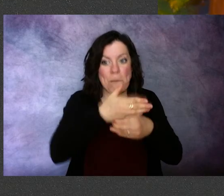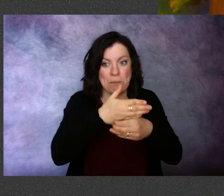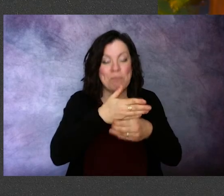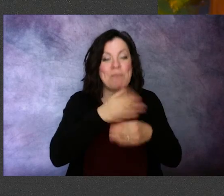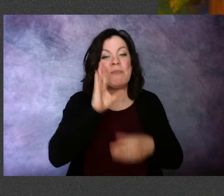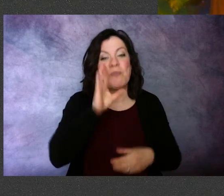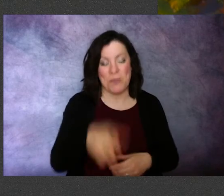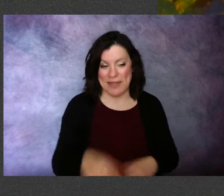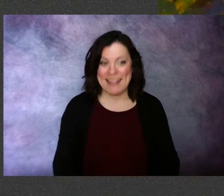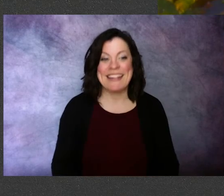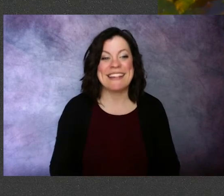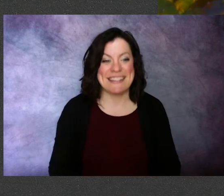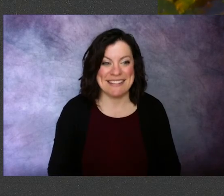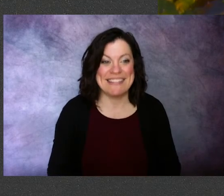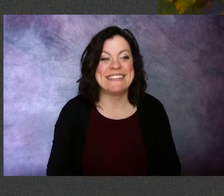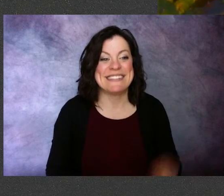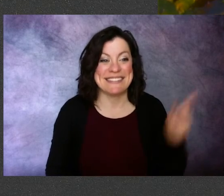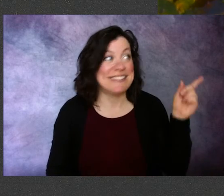right in-between these slits.